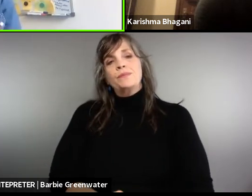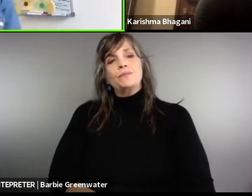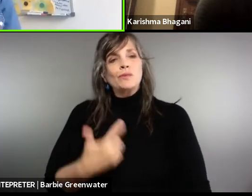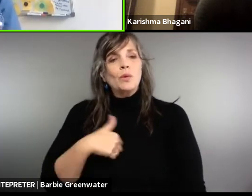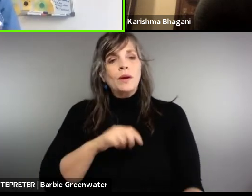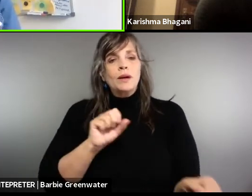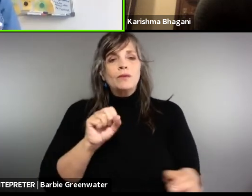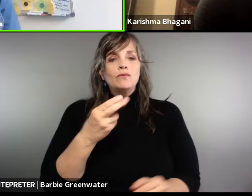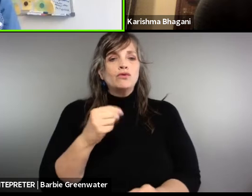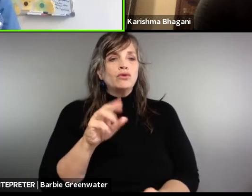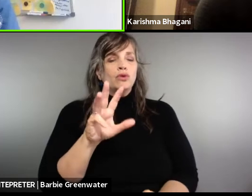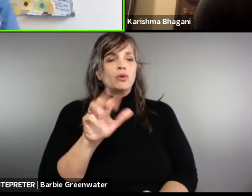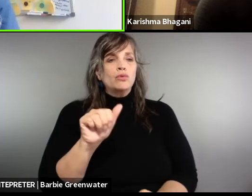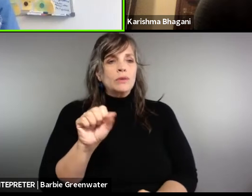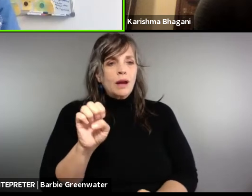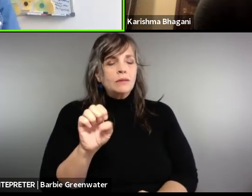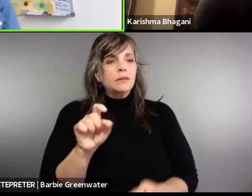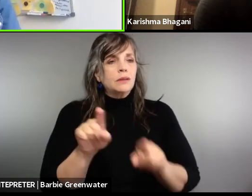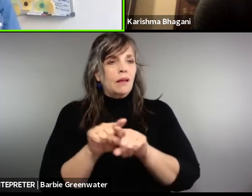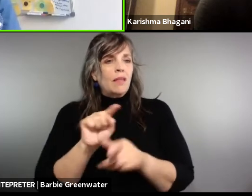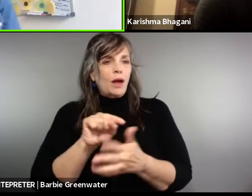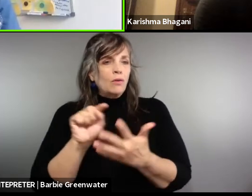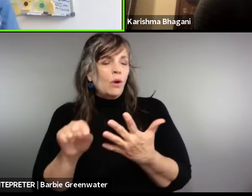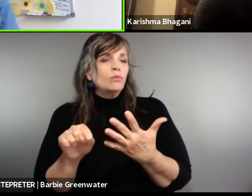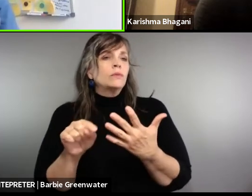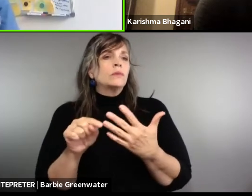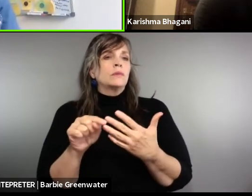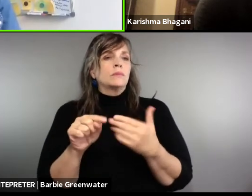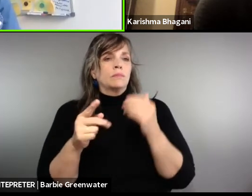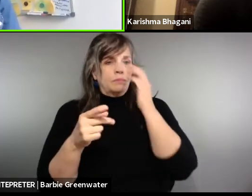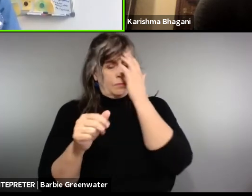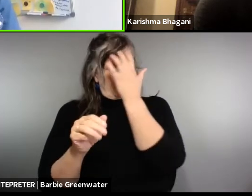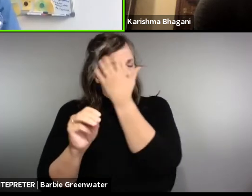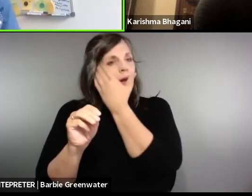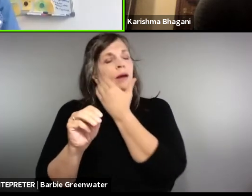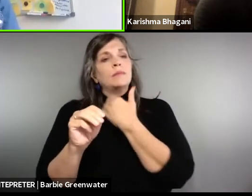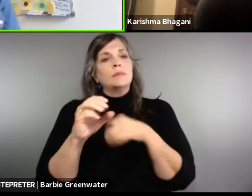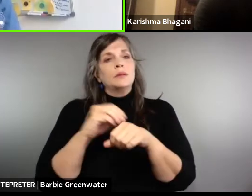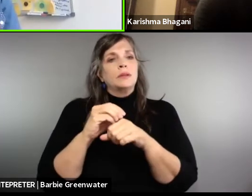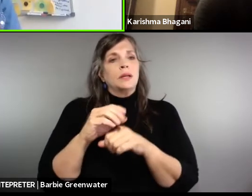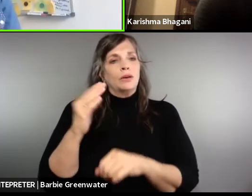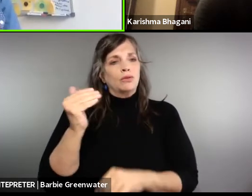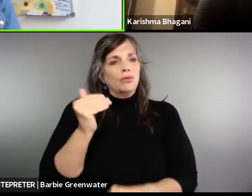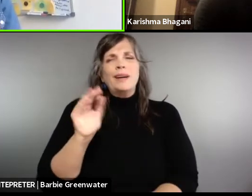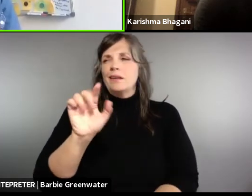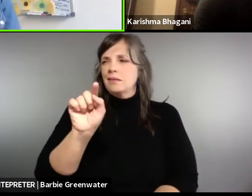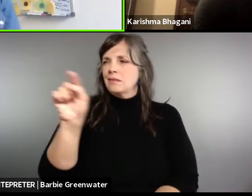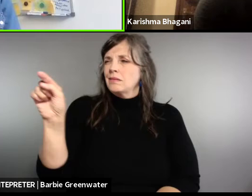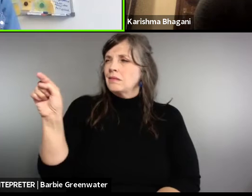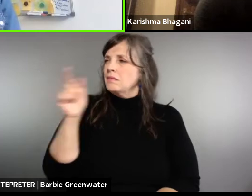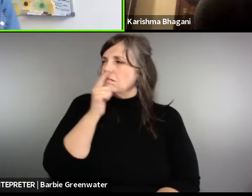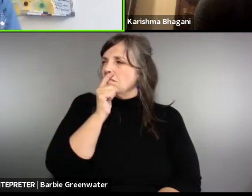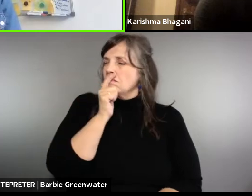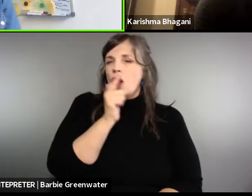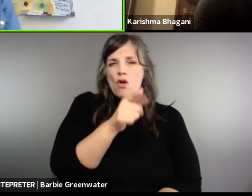like the Australian Performing Arts Market, PAMs in Korea. And we're gonna build on what they're doing.